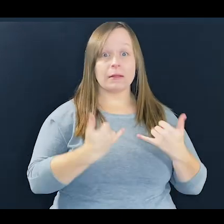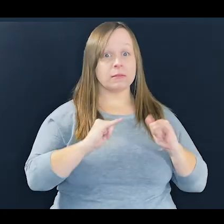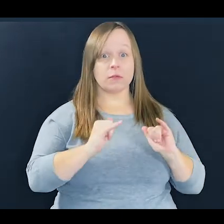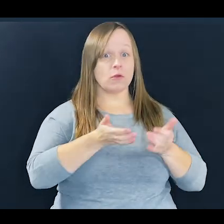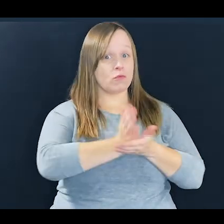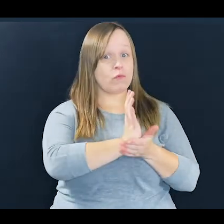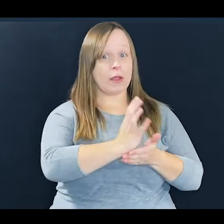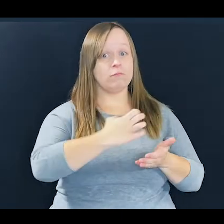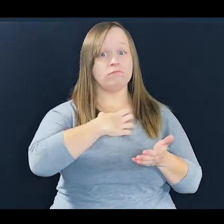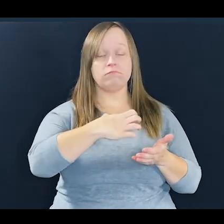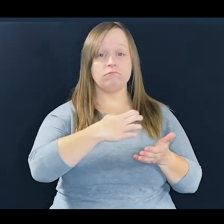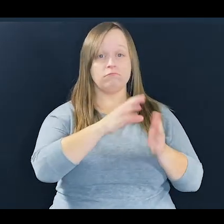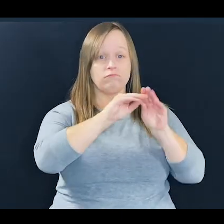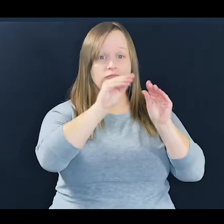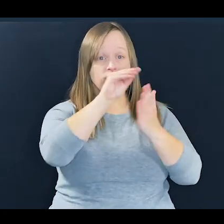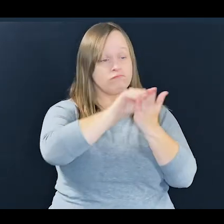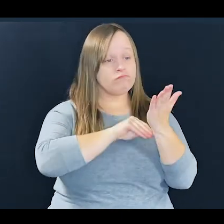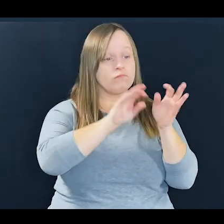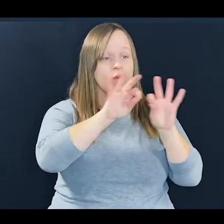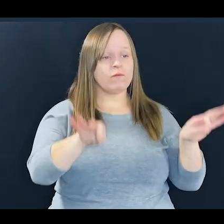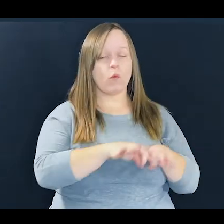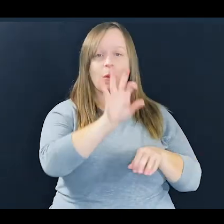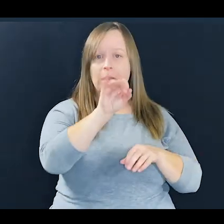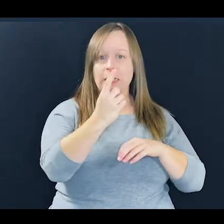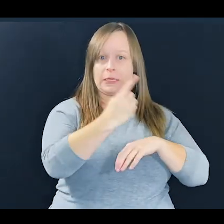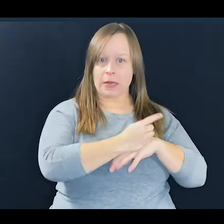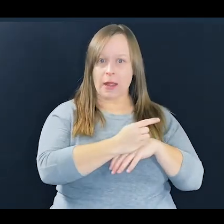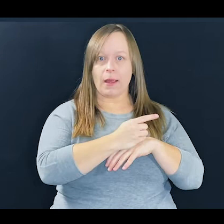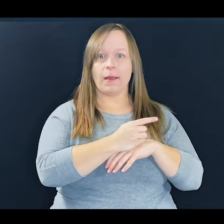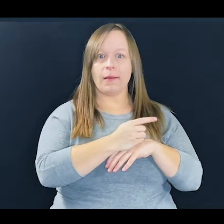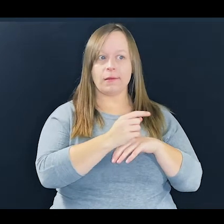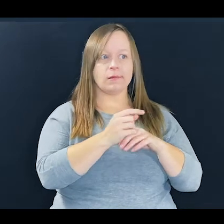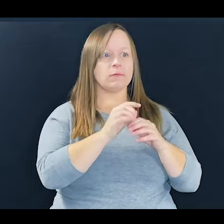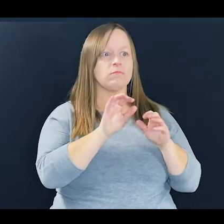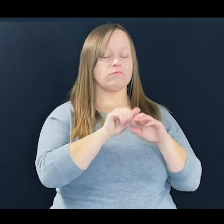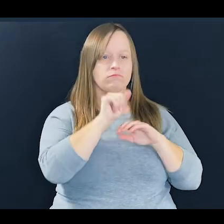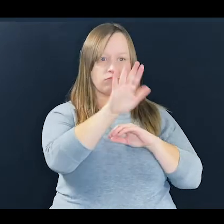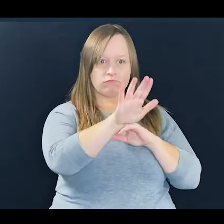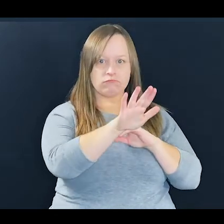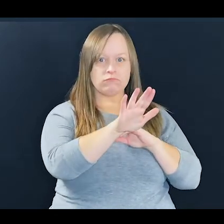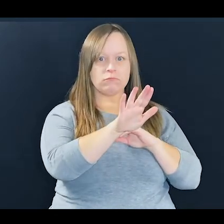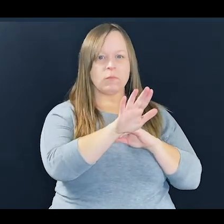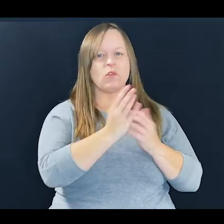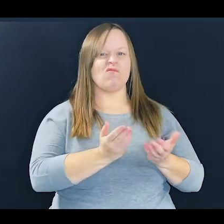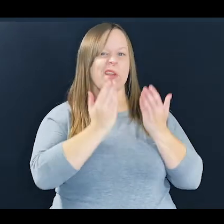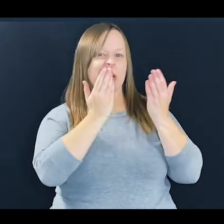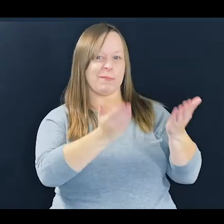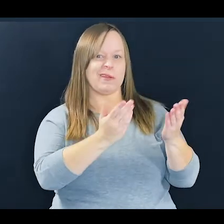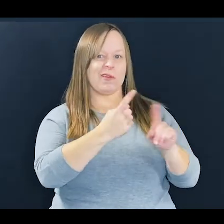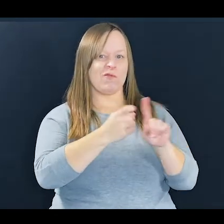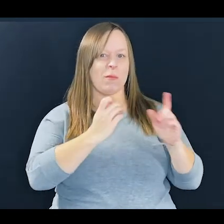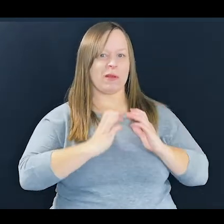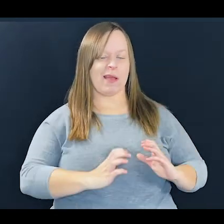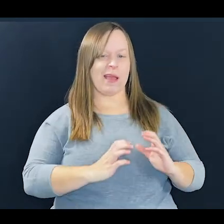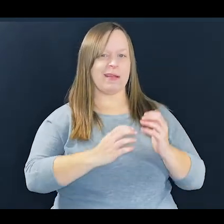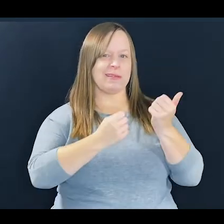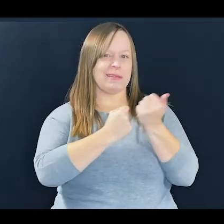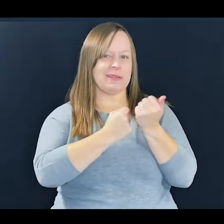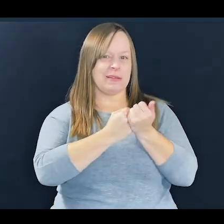still has a right to appeal. So you have 90 days to file your appeal. And a recommendation from the Client Assistance Program